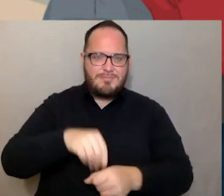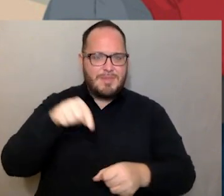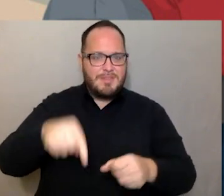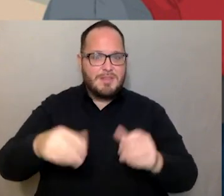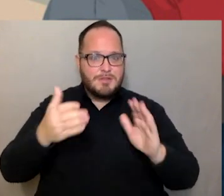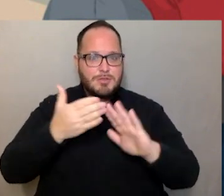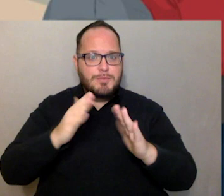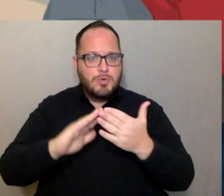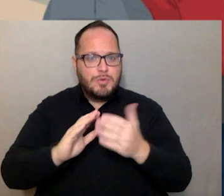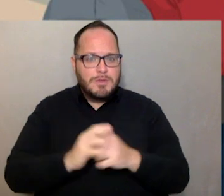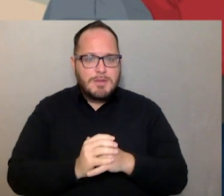WHEN WE -- BECAUSE OF THE DIFFICULTIES OF THE PANDEMIC, WE